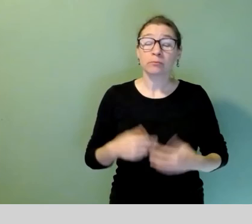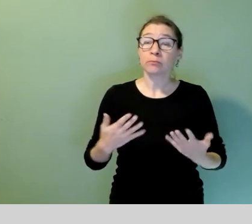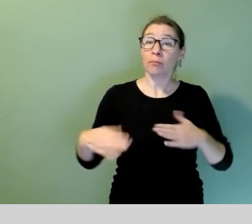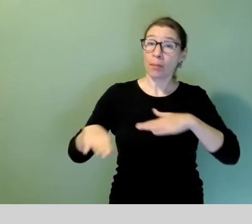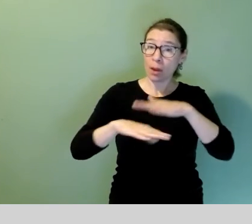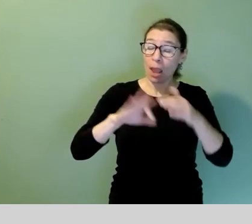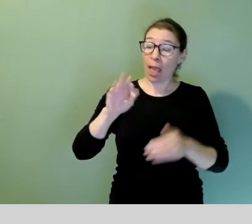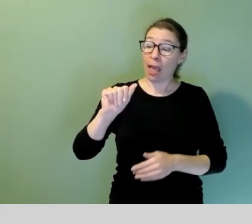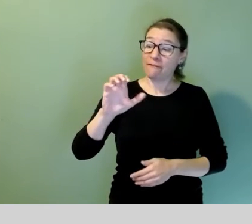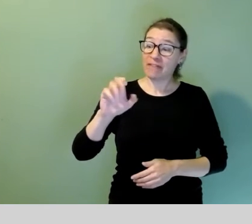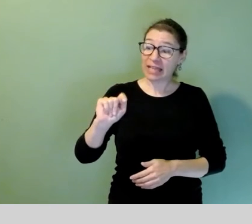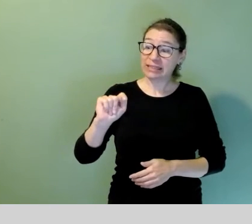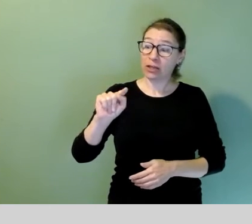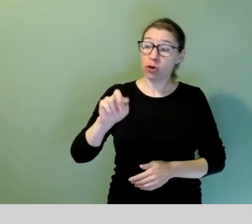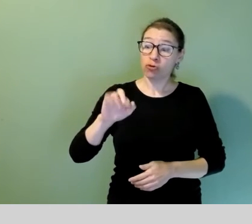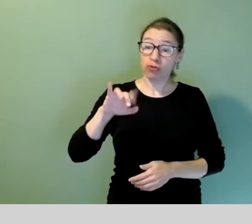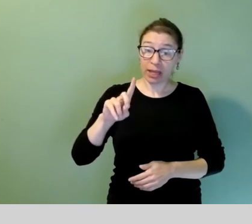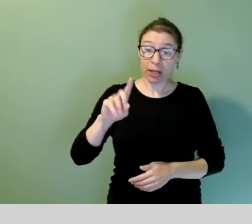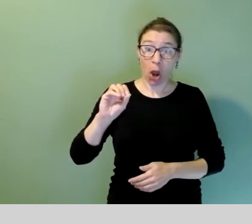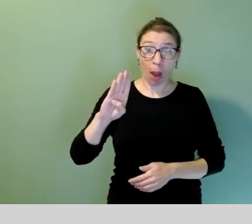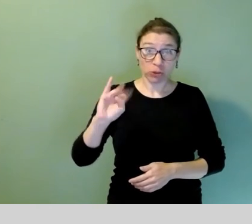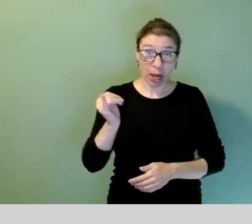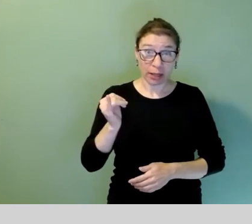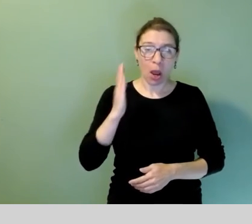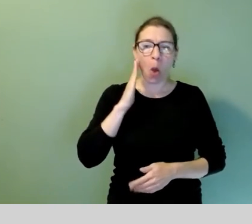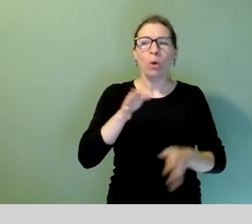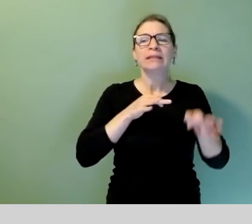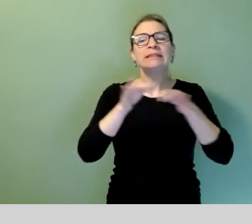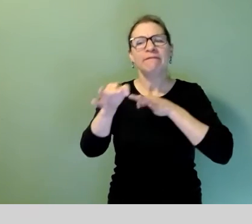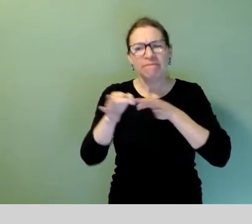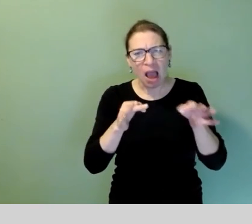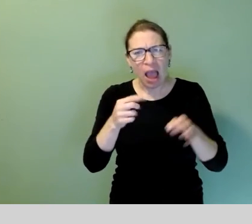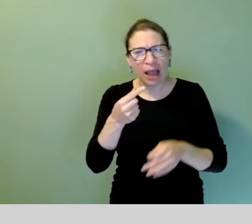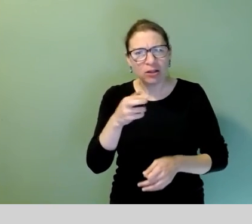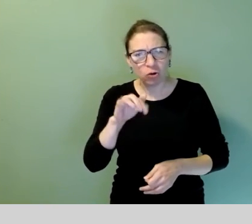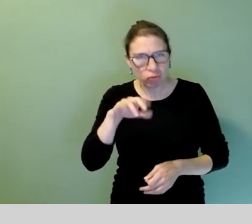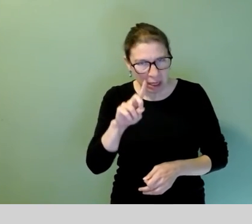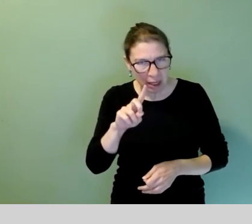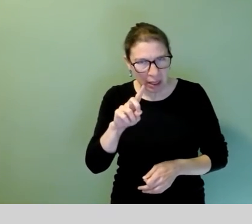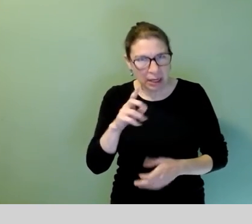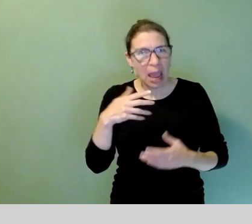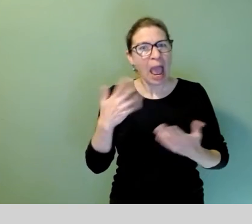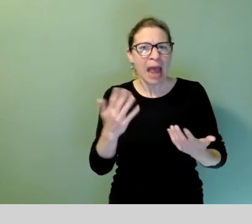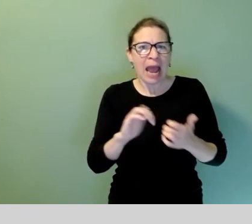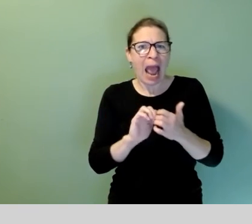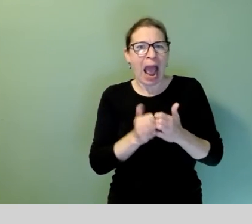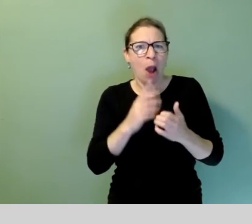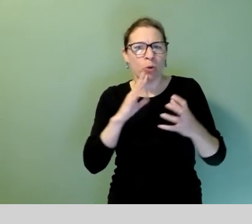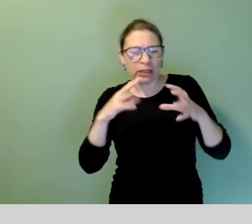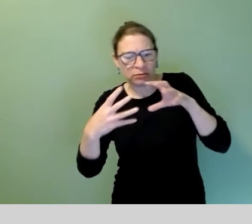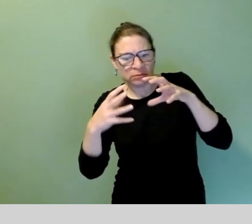So essentially, the FacetGrid object will define the grid and how it's going to slice the data